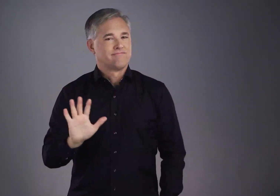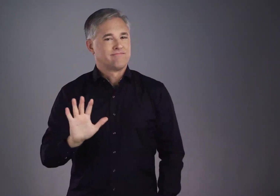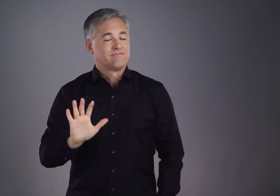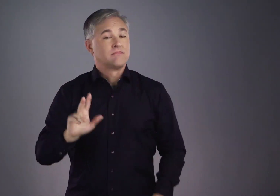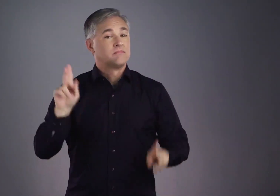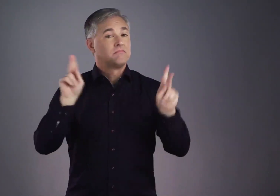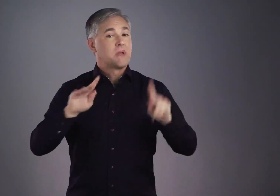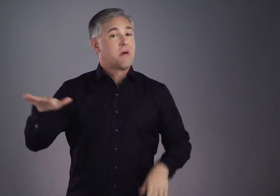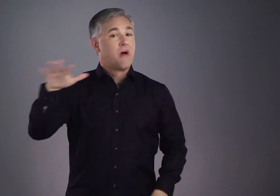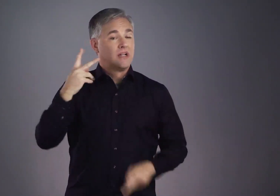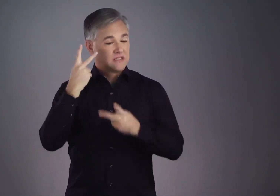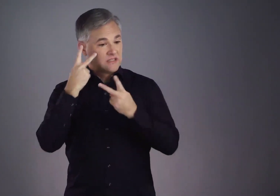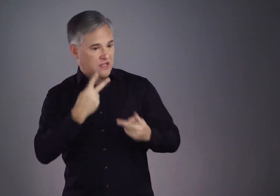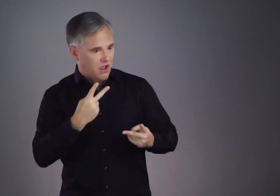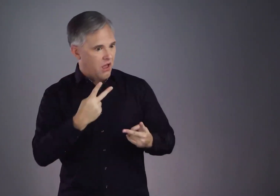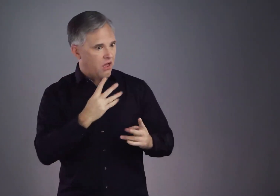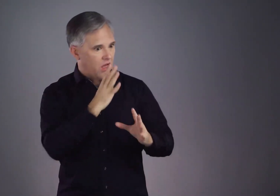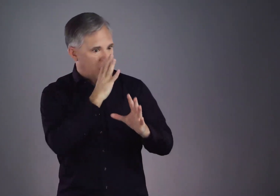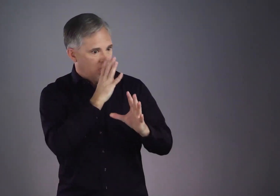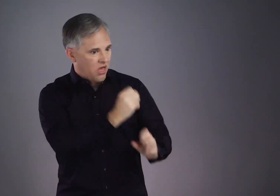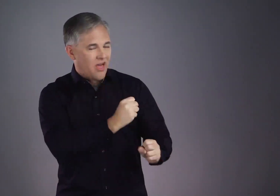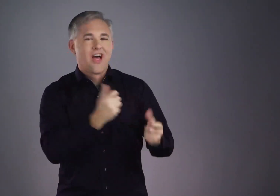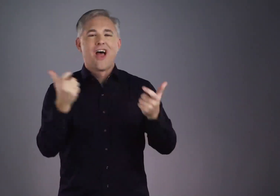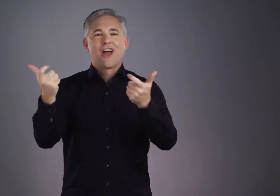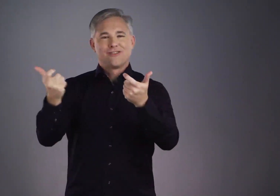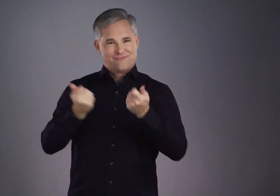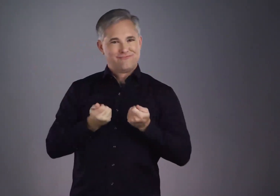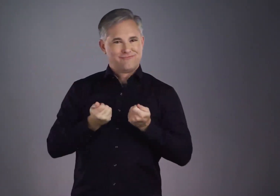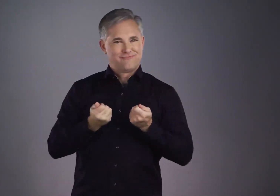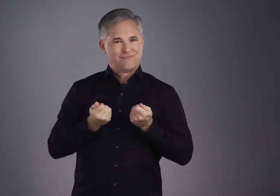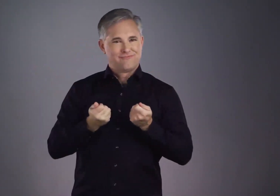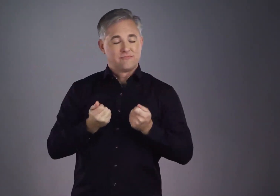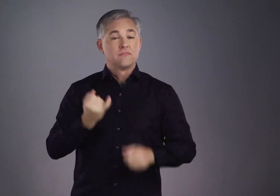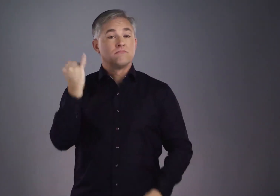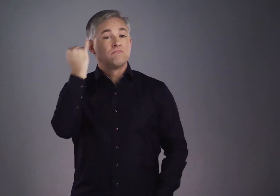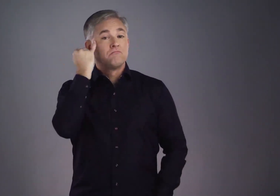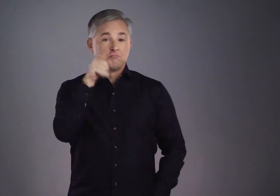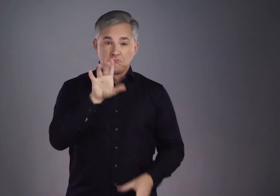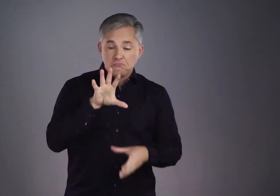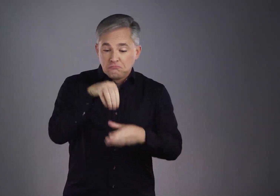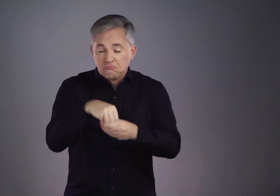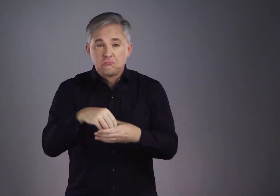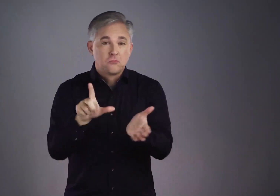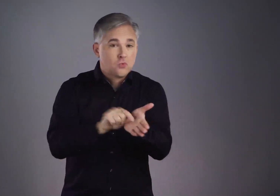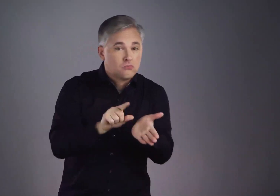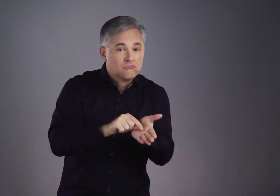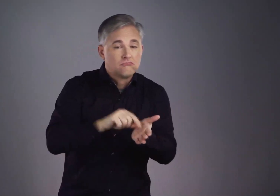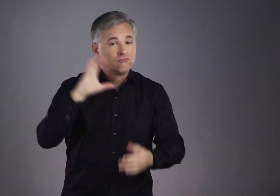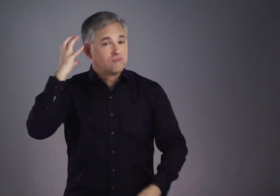we need always maintain personal anonymity at the level of press, radio and films.